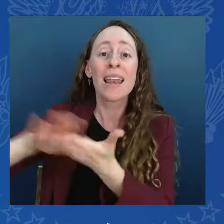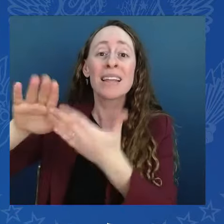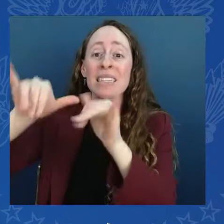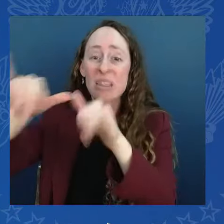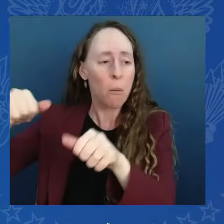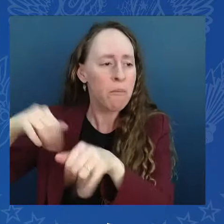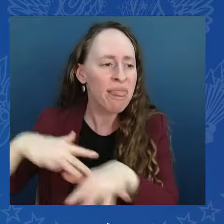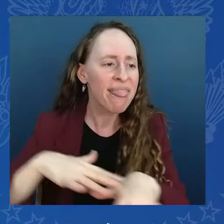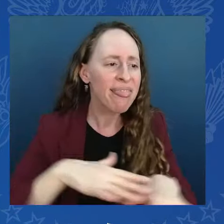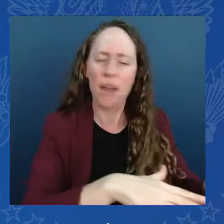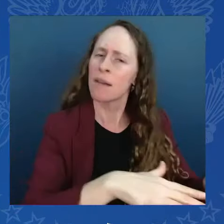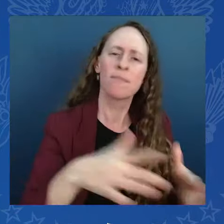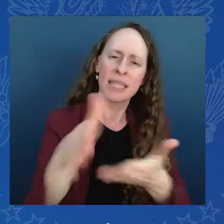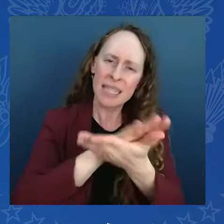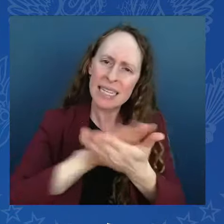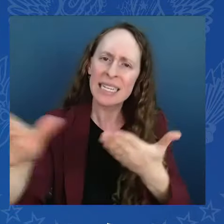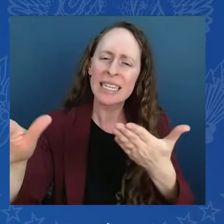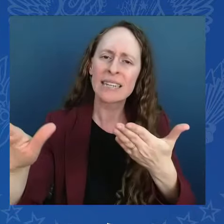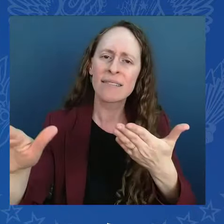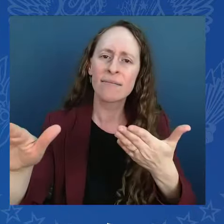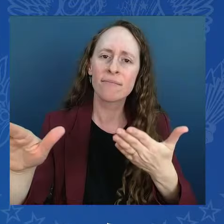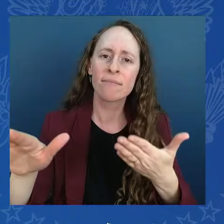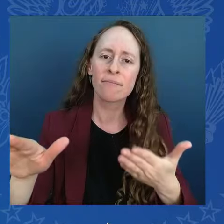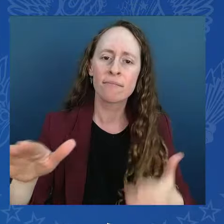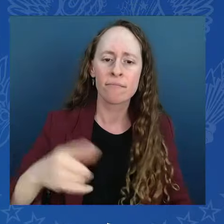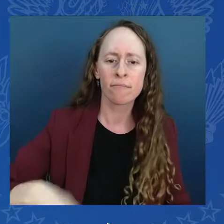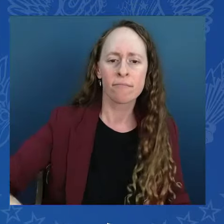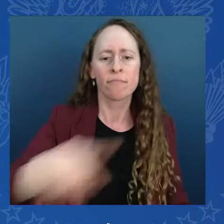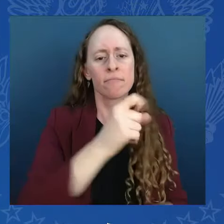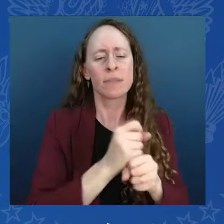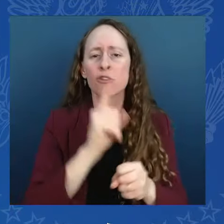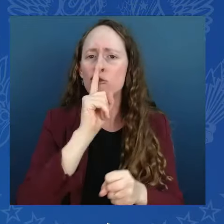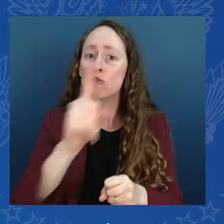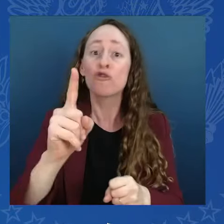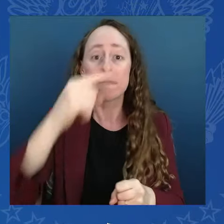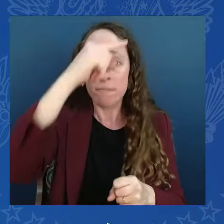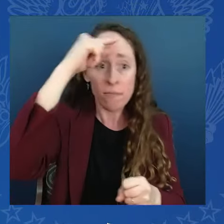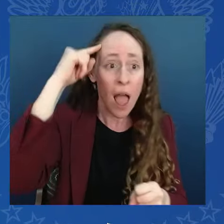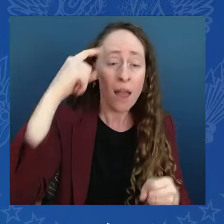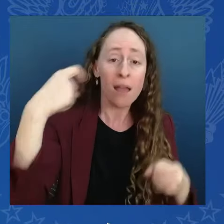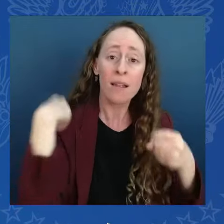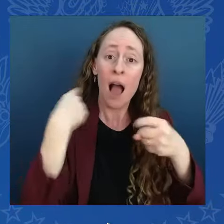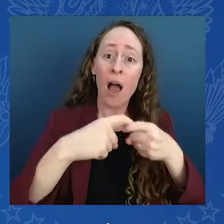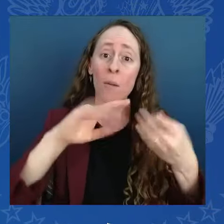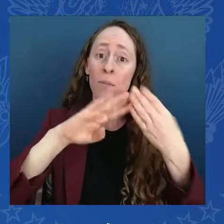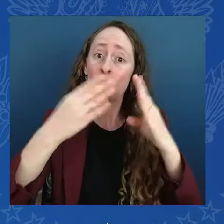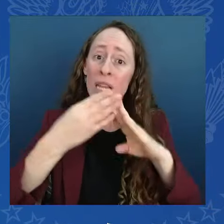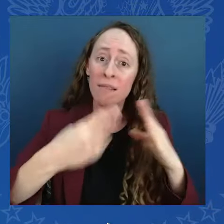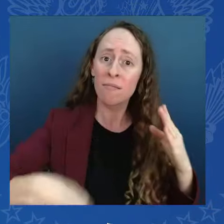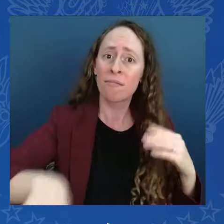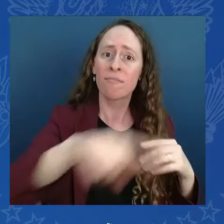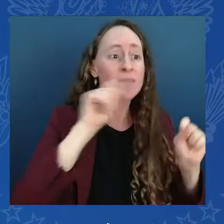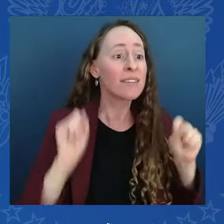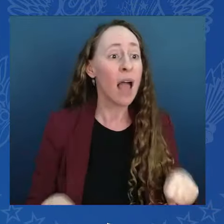in the north and Latino communities in the south to access jobs, schools, and entertainment opportunities in the city